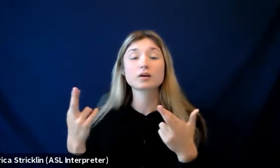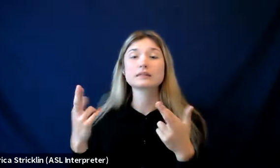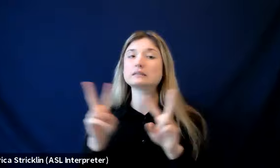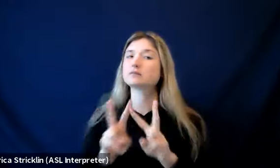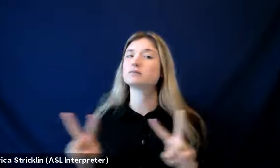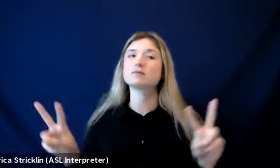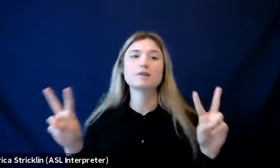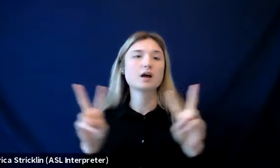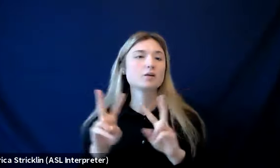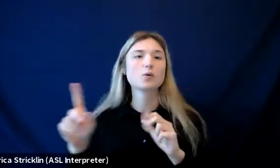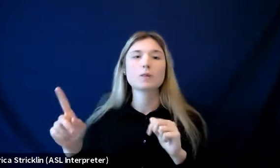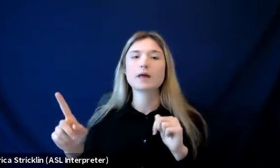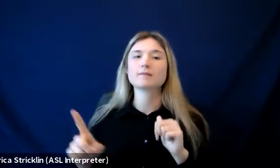perspective and that first hand experience.